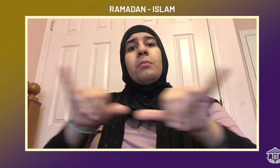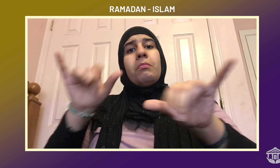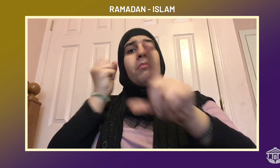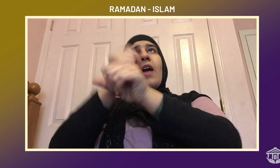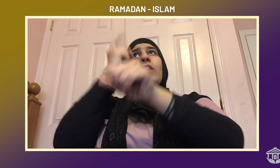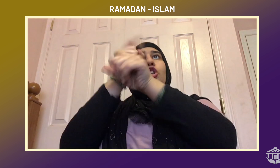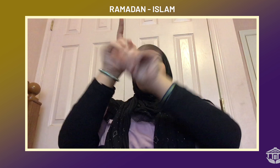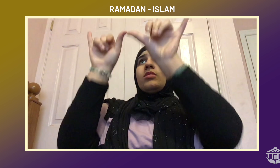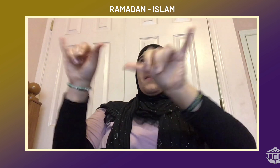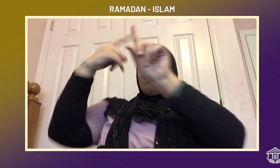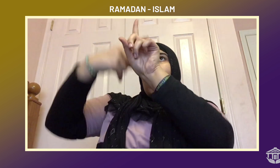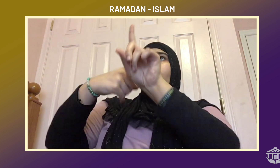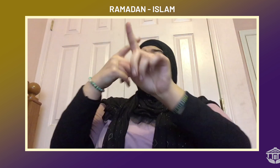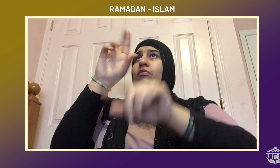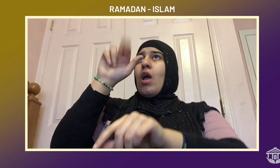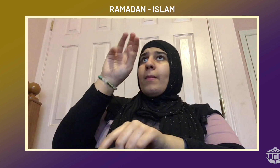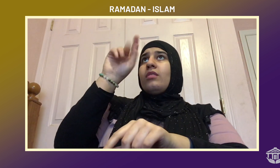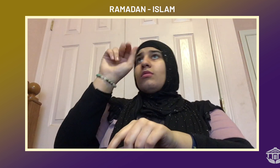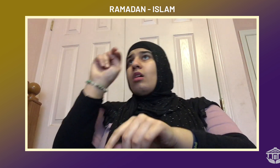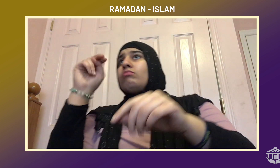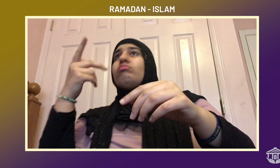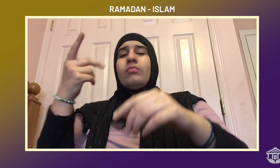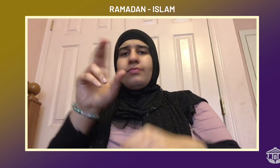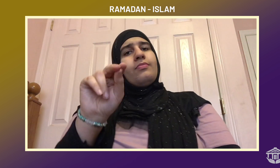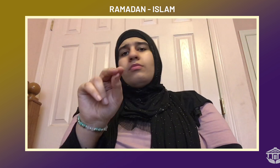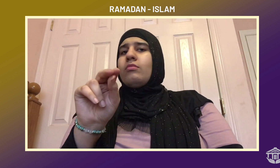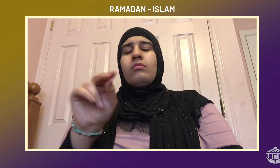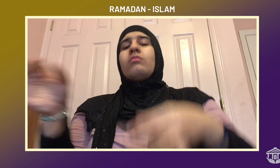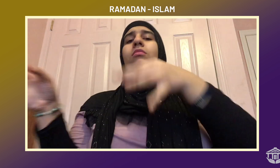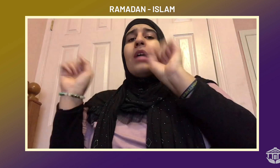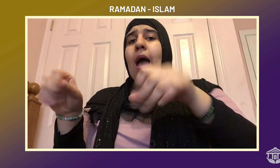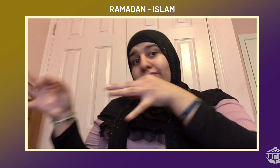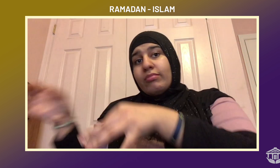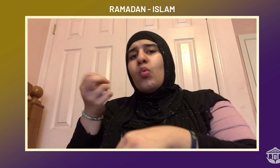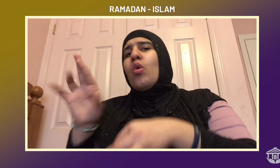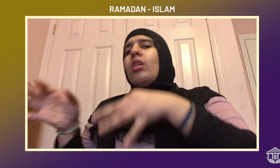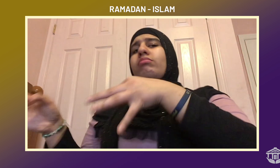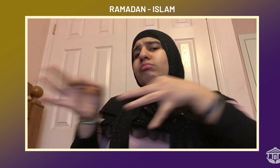Sometimes it is a little earlier or a little later but it always lasts a month.